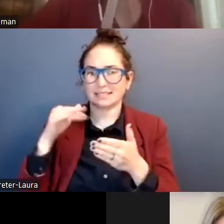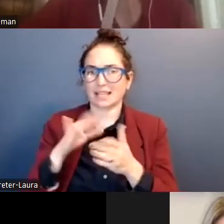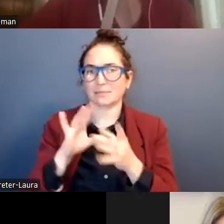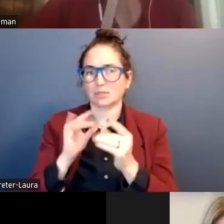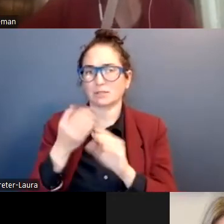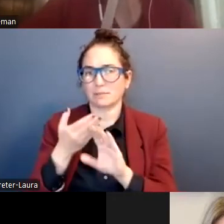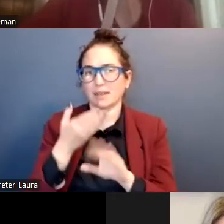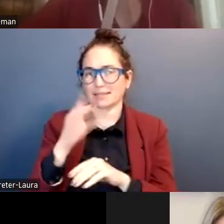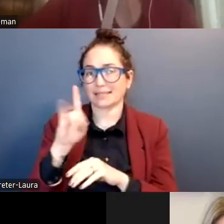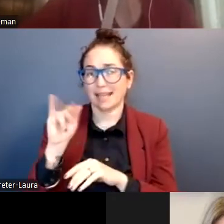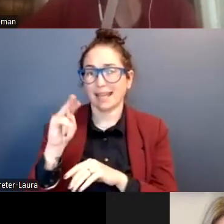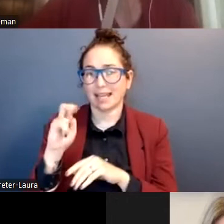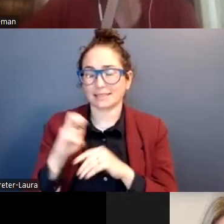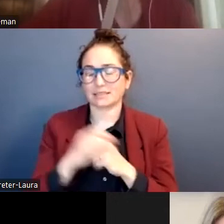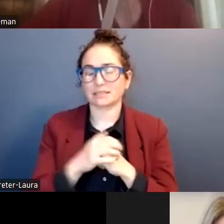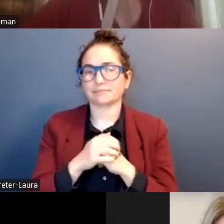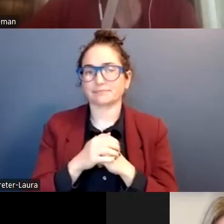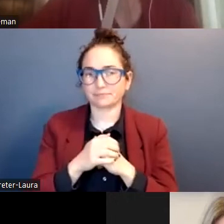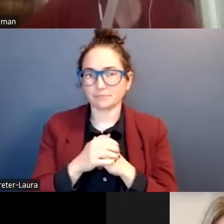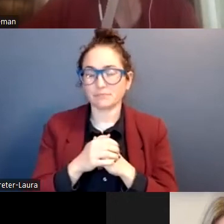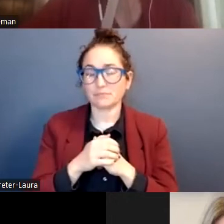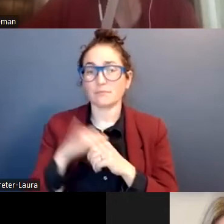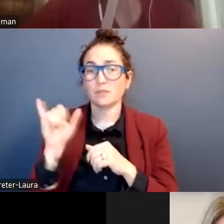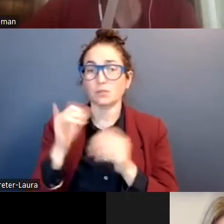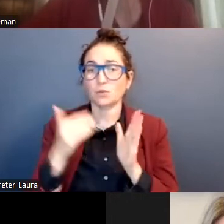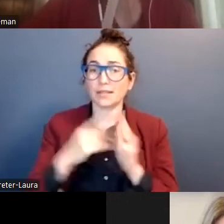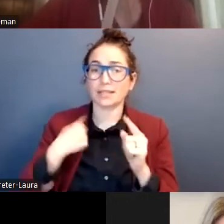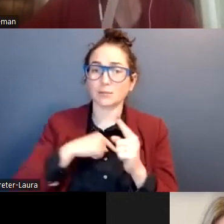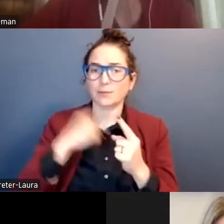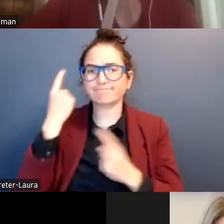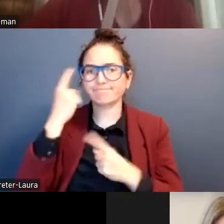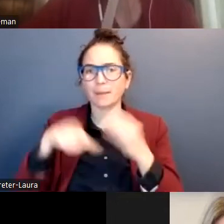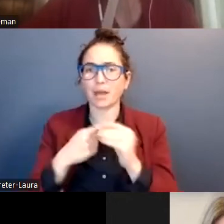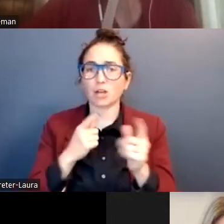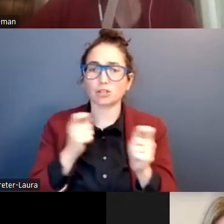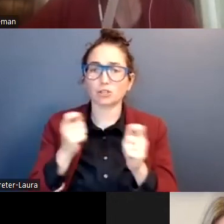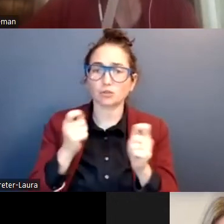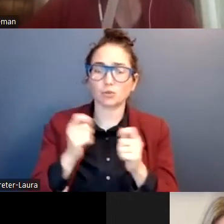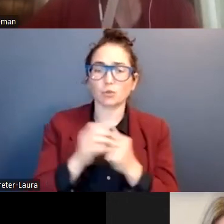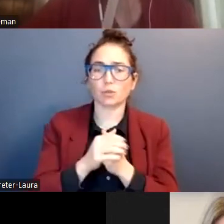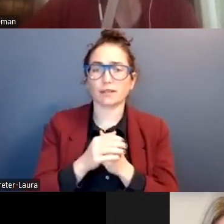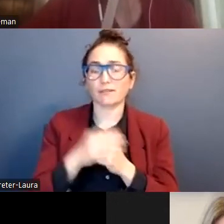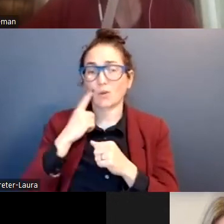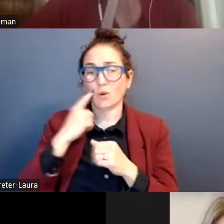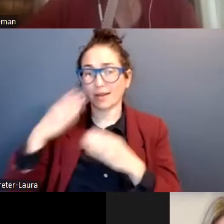Diane. And then again, as we think about control over in the void, in particular, and having